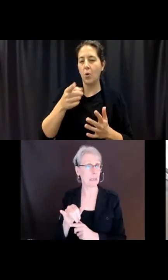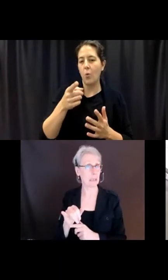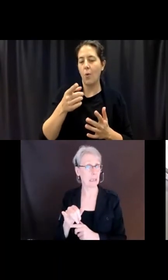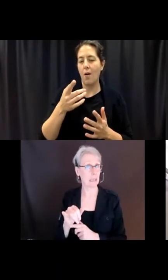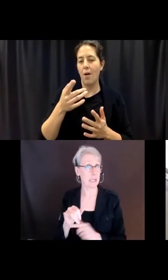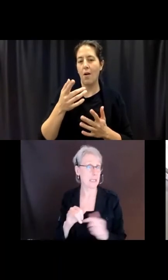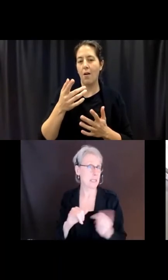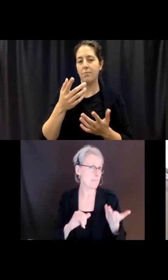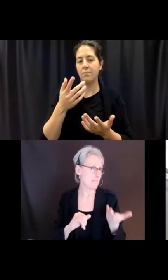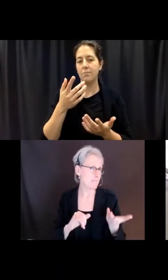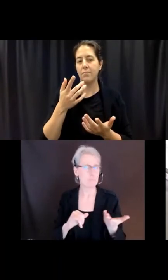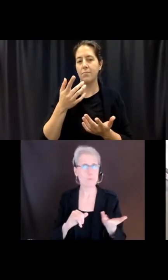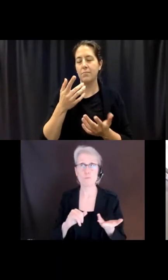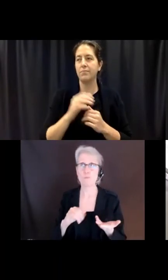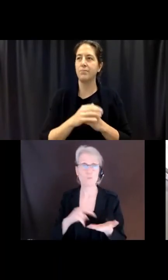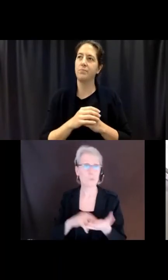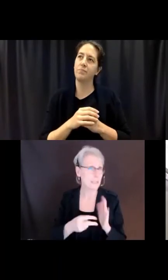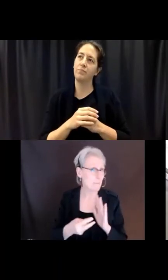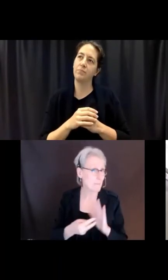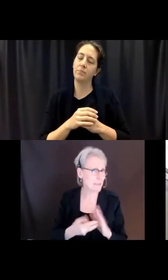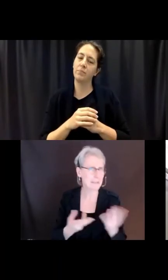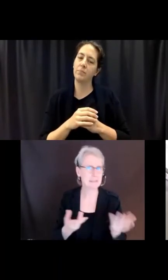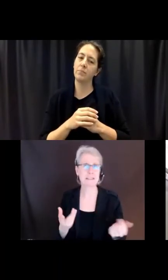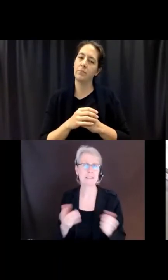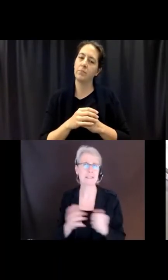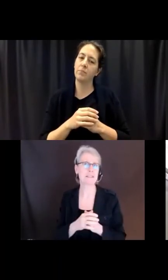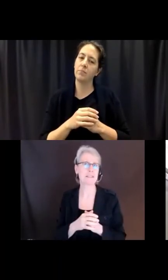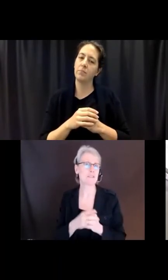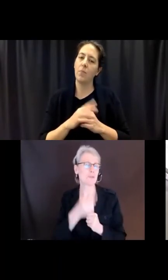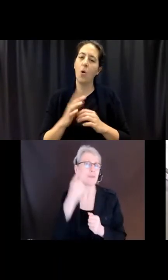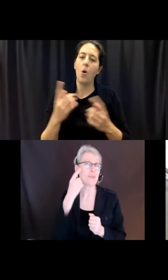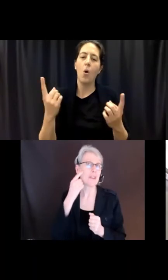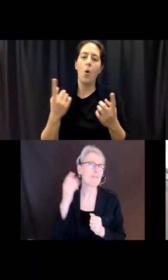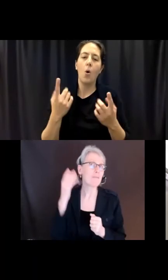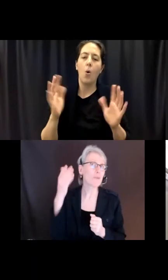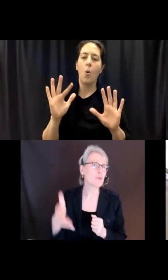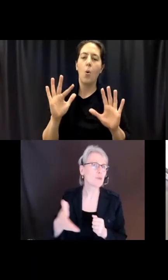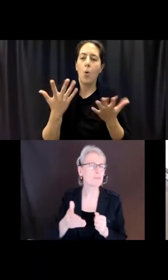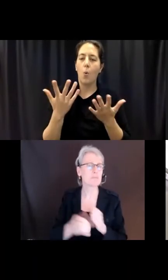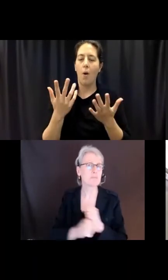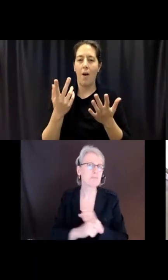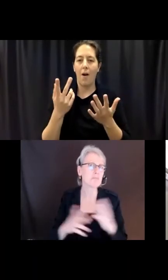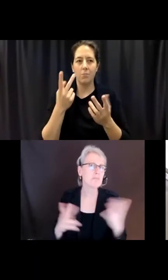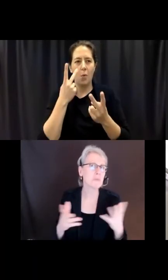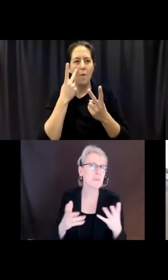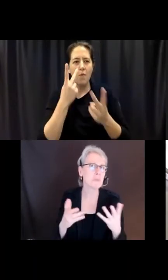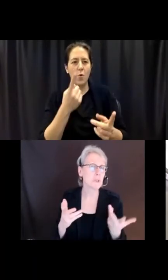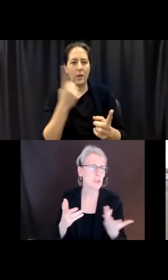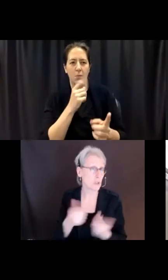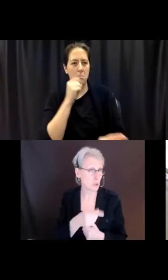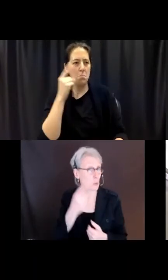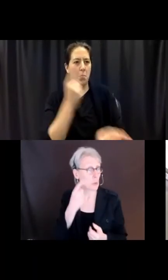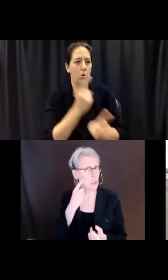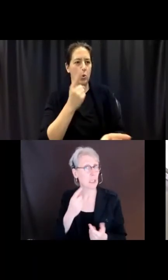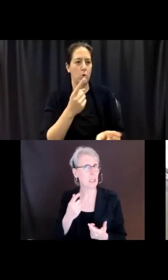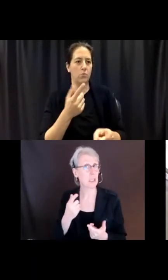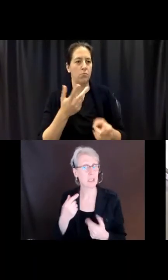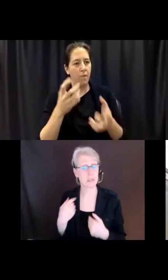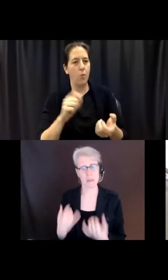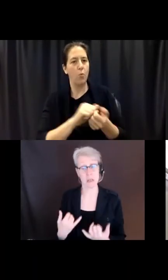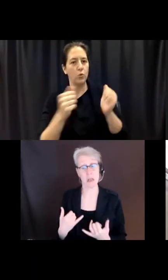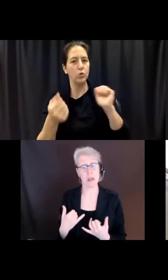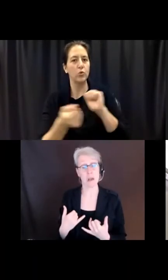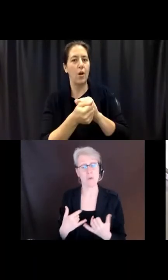WOULD YOU LIKE TO SEE? DO YOU SEE SOME LACK OF JUSTICE THAT YOU WOULD LIKE TO SEE CHANGING